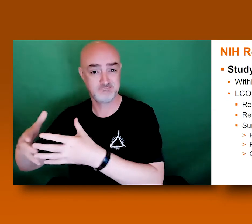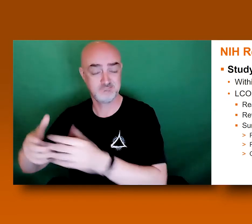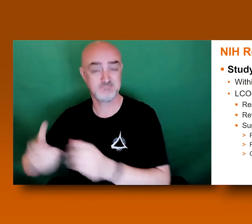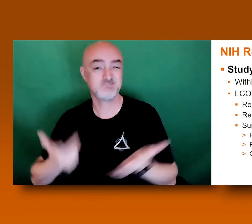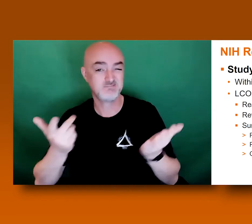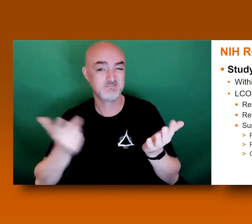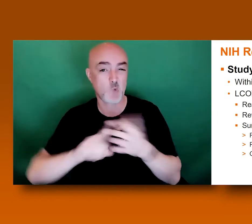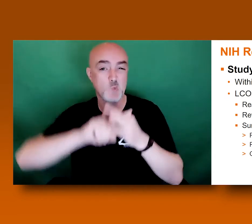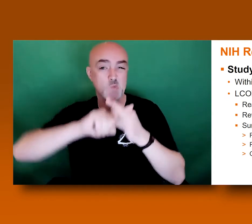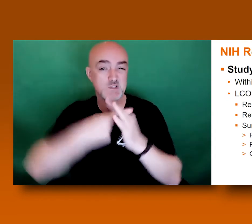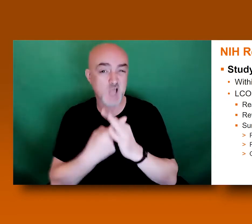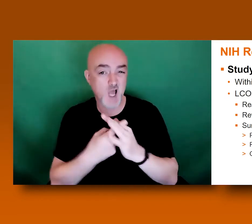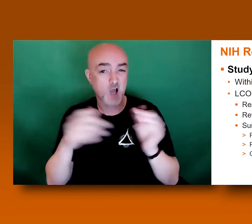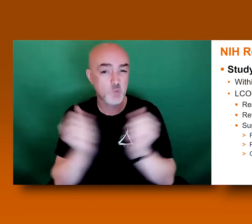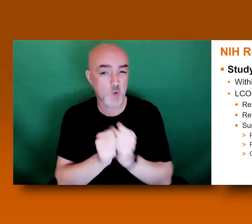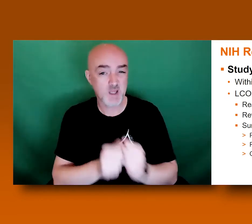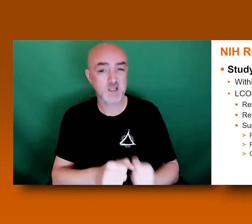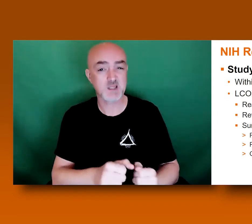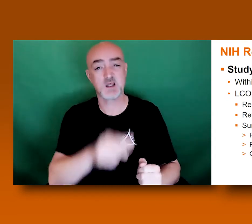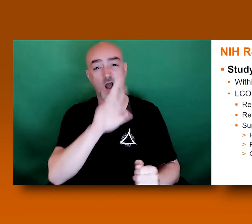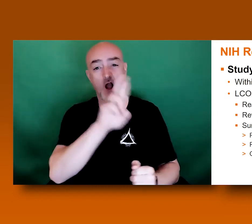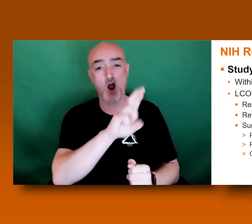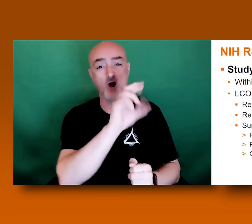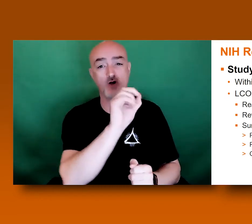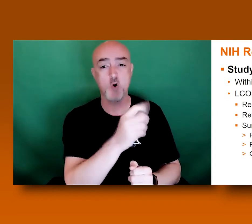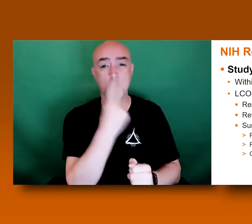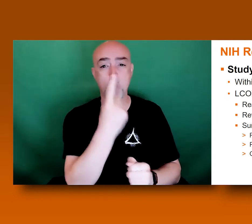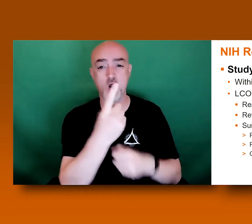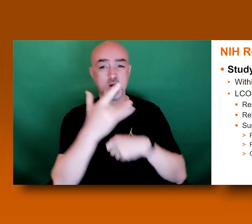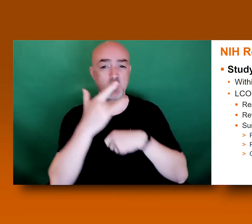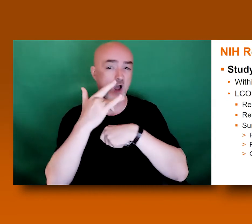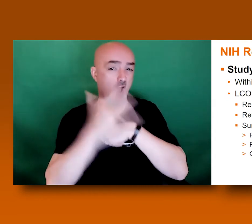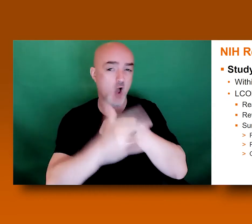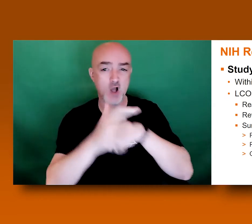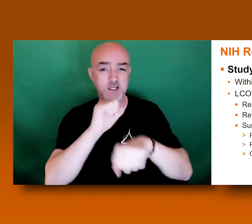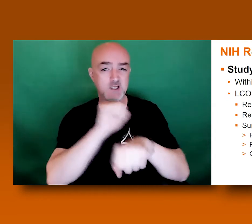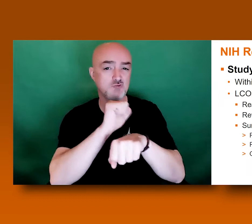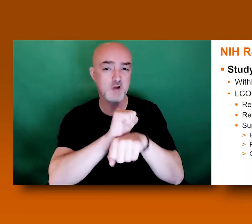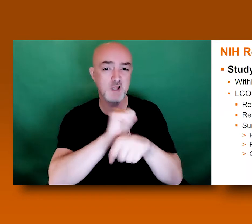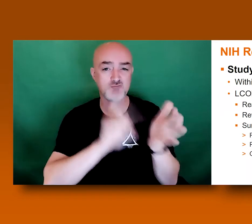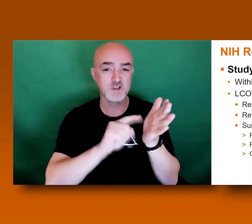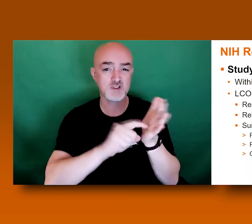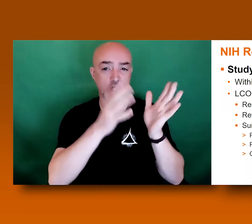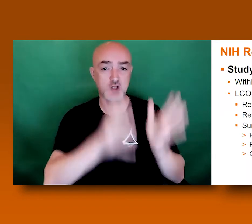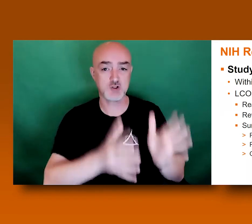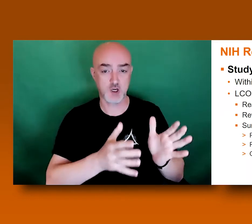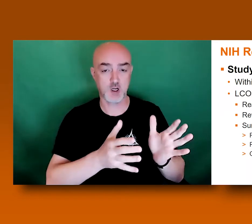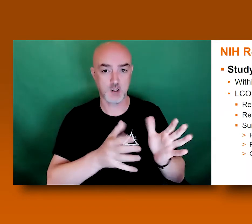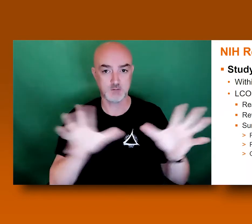So, what happens is we've got those 4 categories again, so, we start with the R01s, the early investigators...